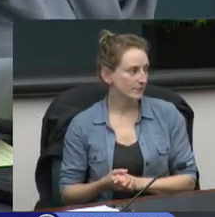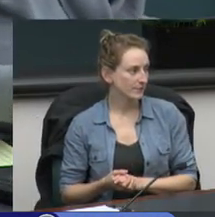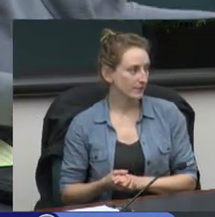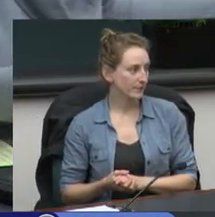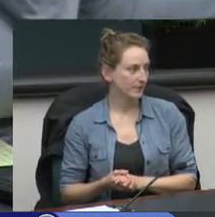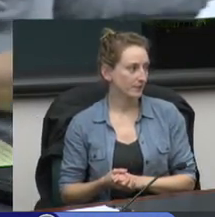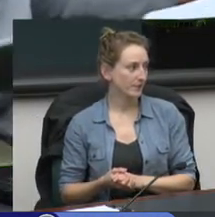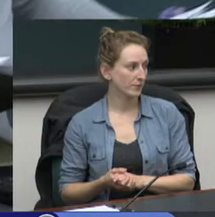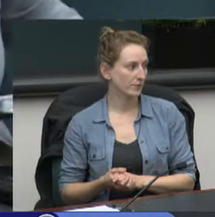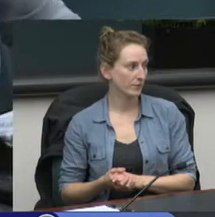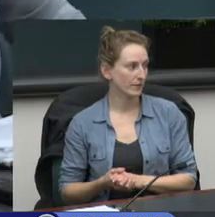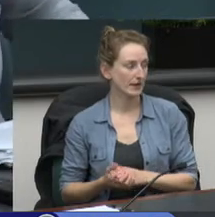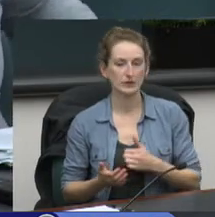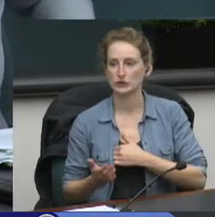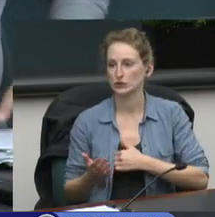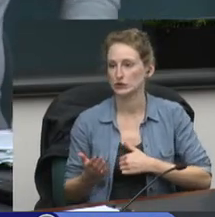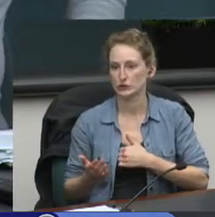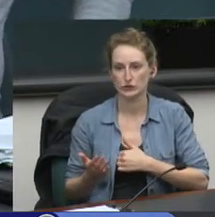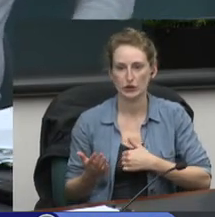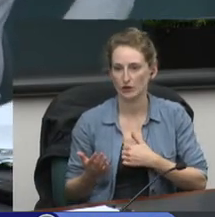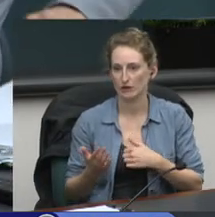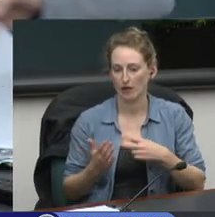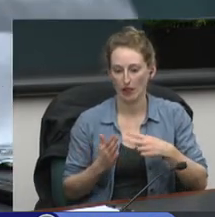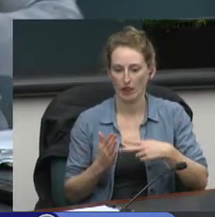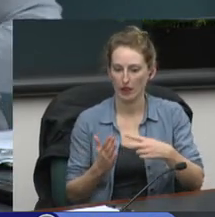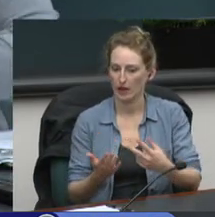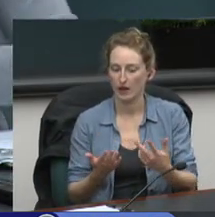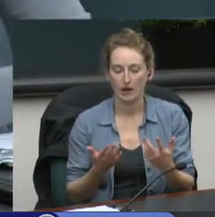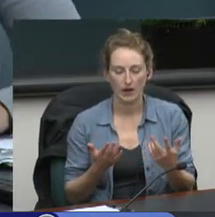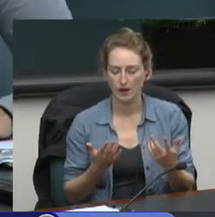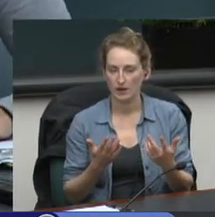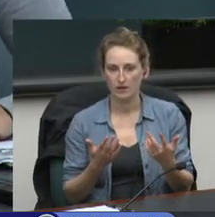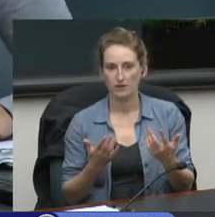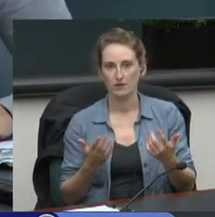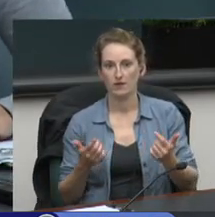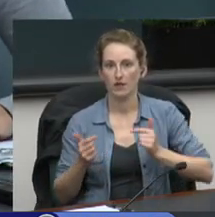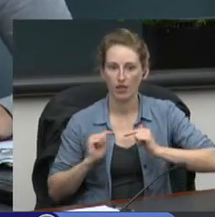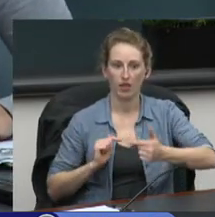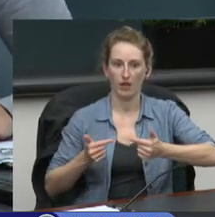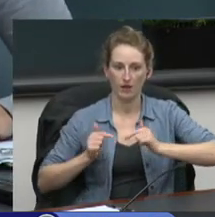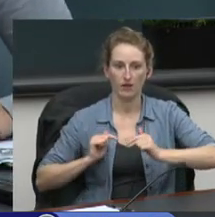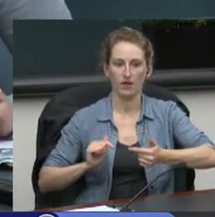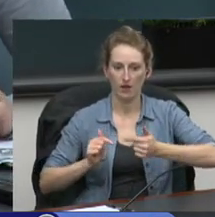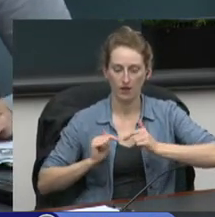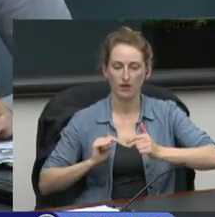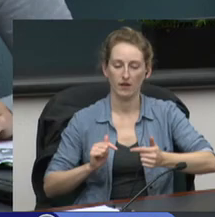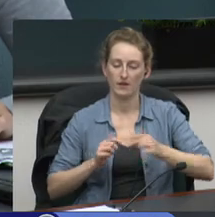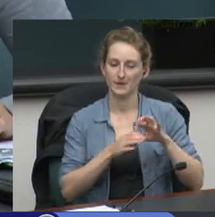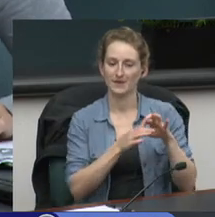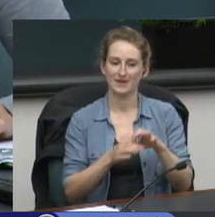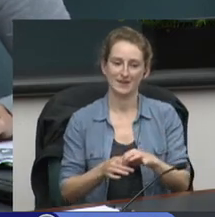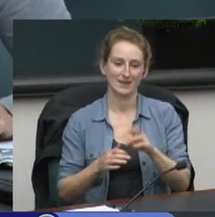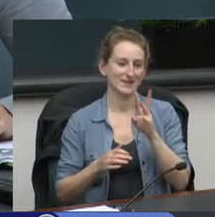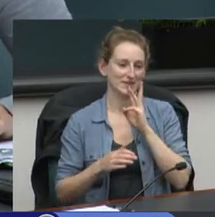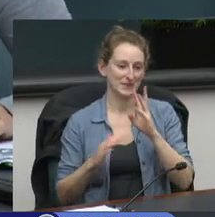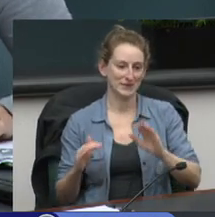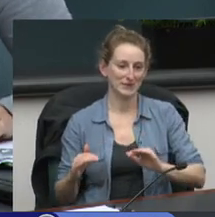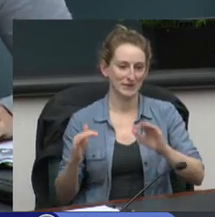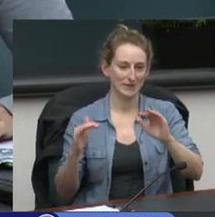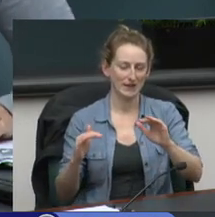I'm sorry we've gone back and forth with this very many times during this let me check on that briefly if you have another you have another question no we